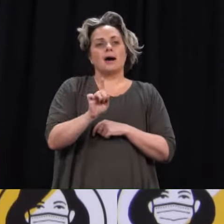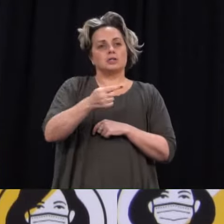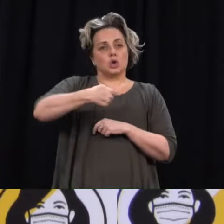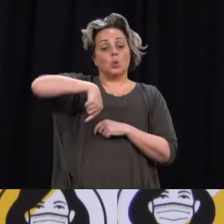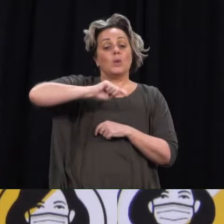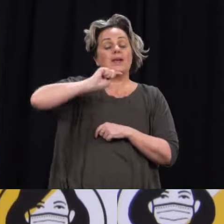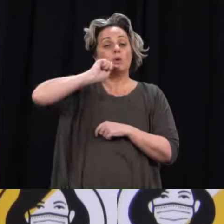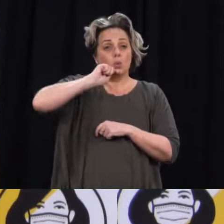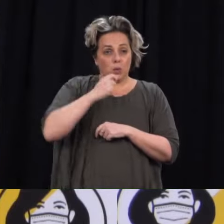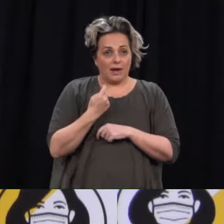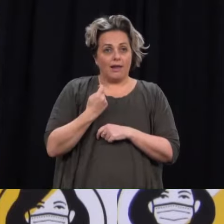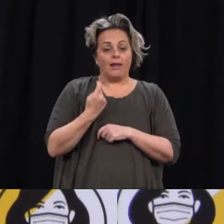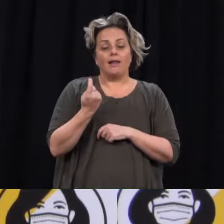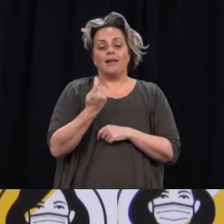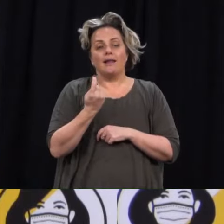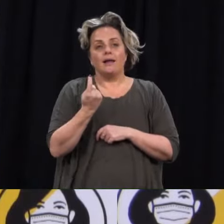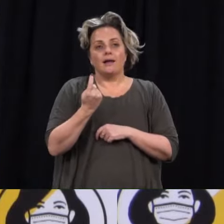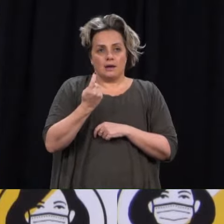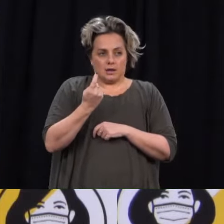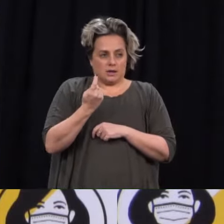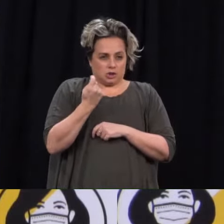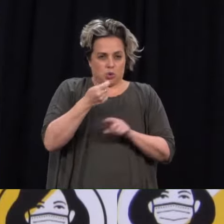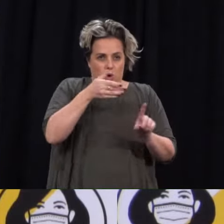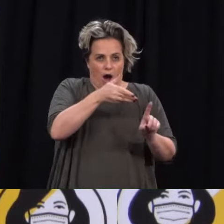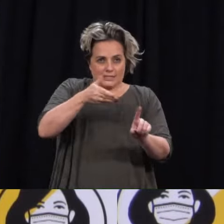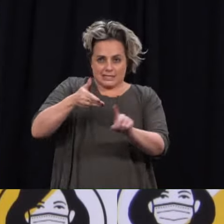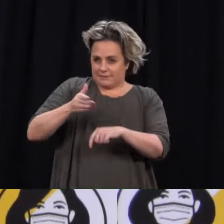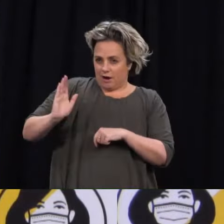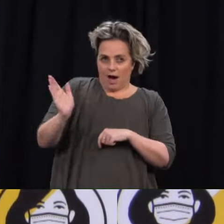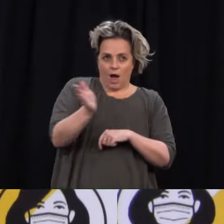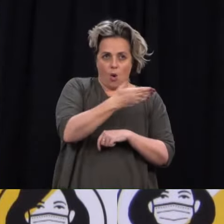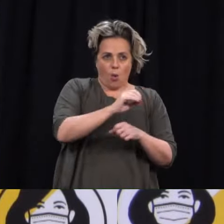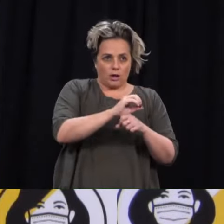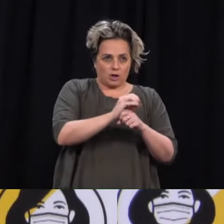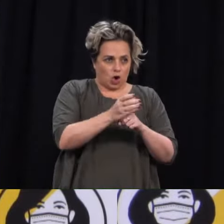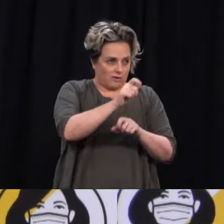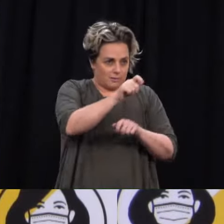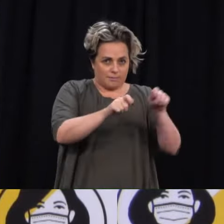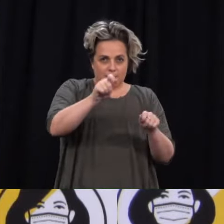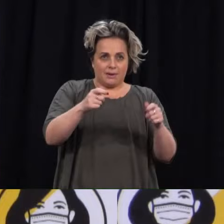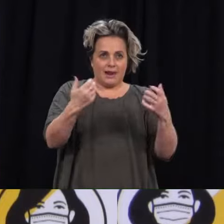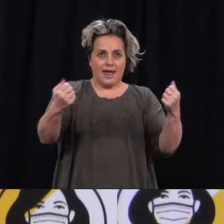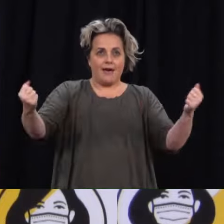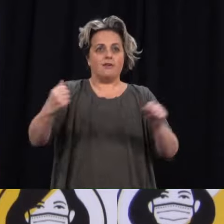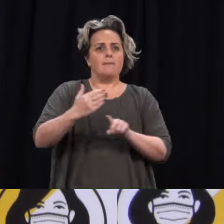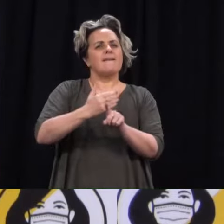next three or four dachlts the modelling suggests that and if you look at the epidemic curve it suggests that. However, we